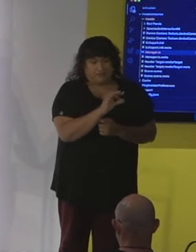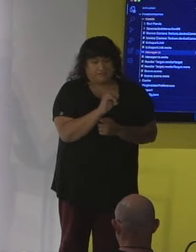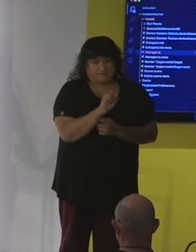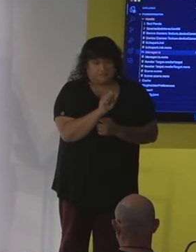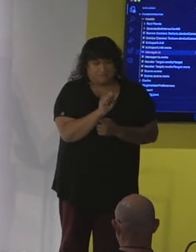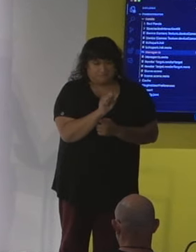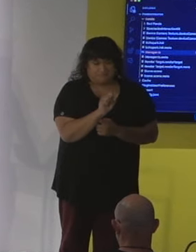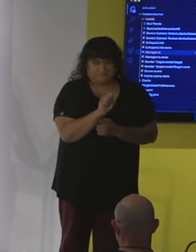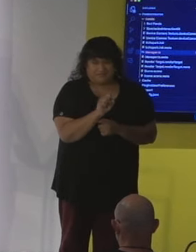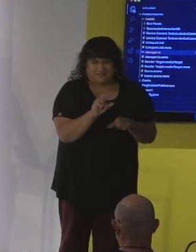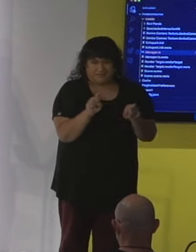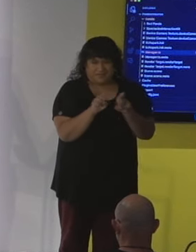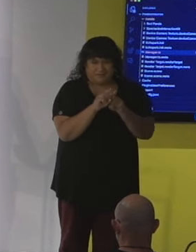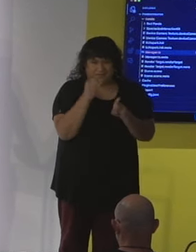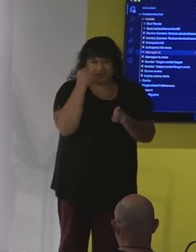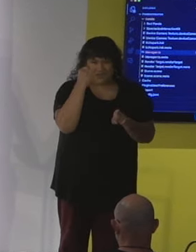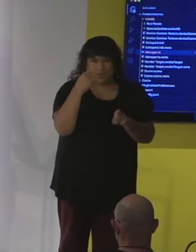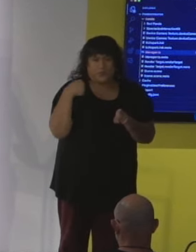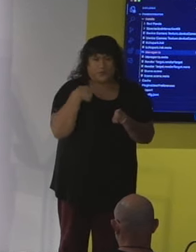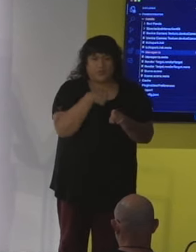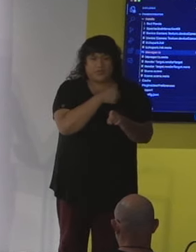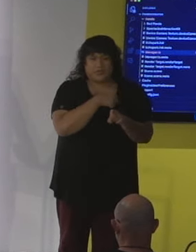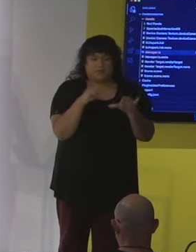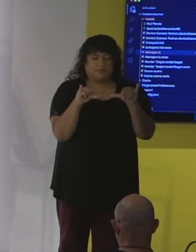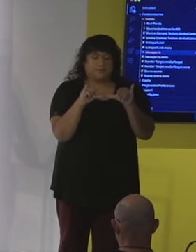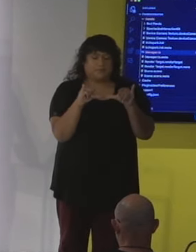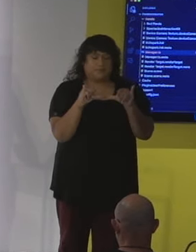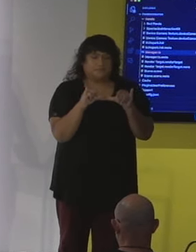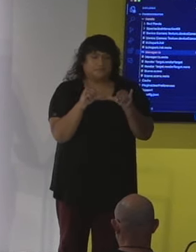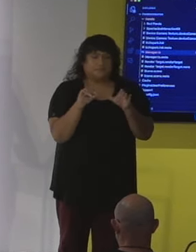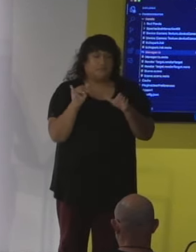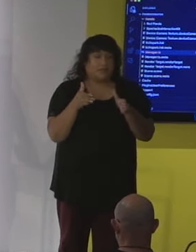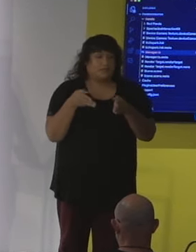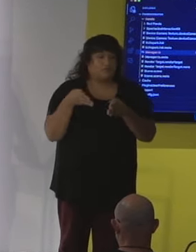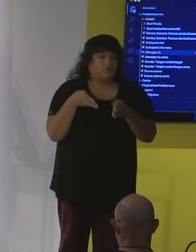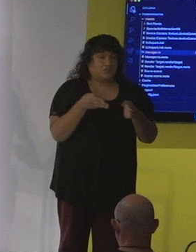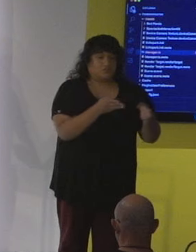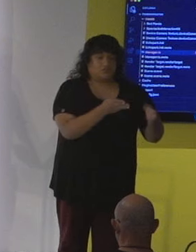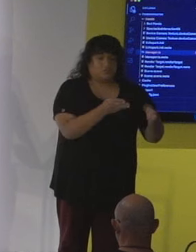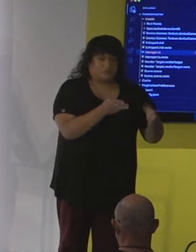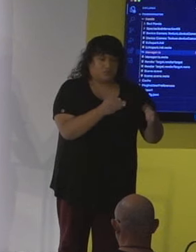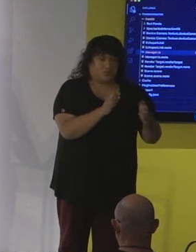Same idea. We're just scaling this direction by scaler. So, let's do 20.